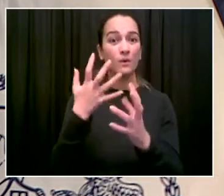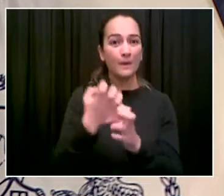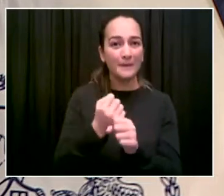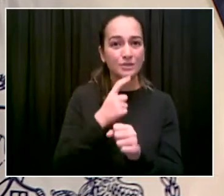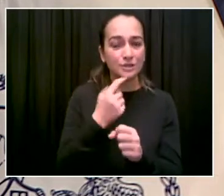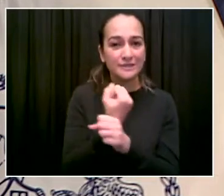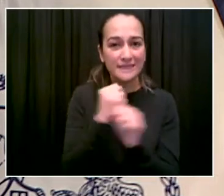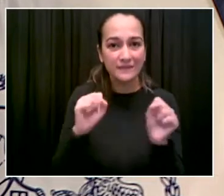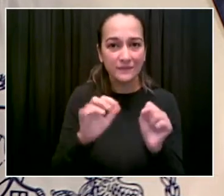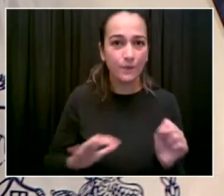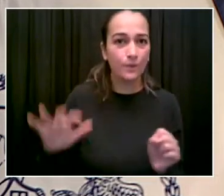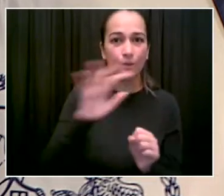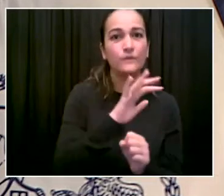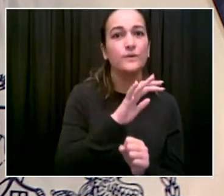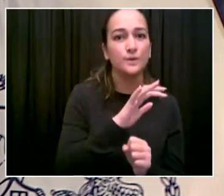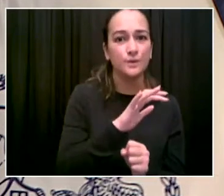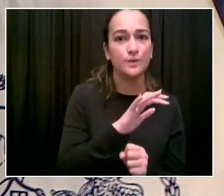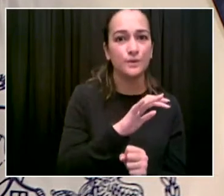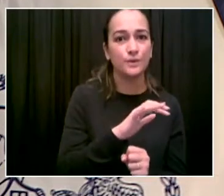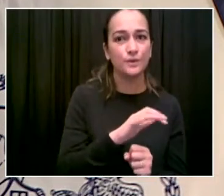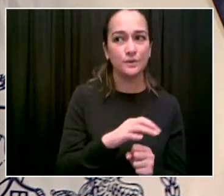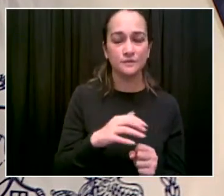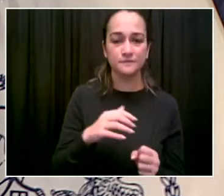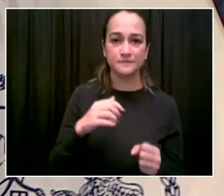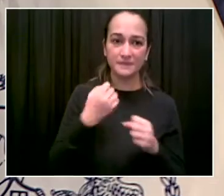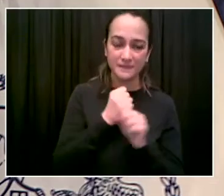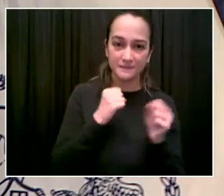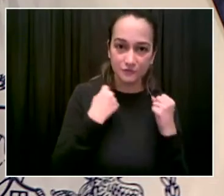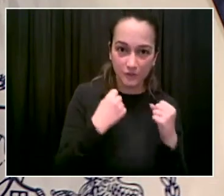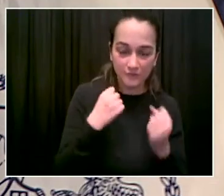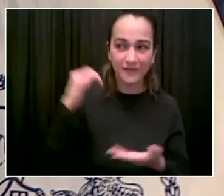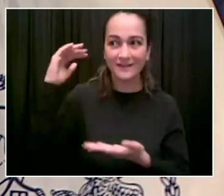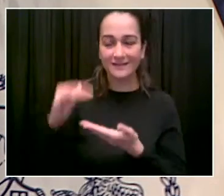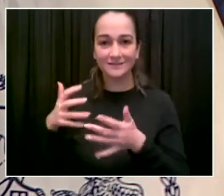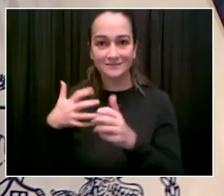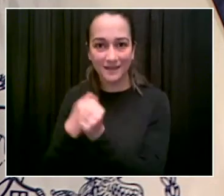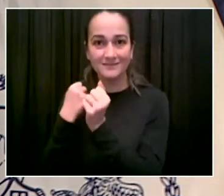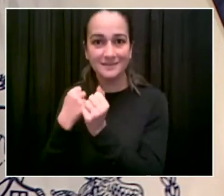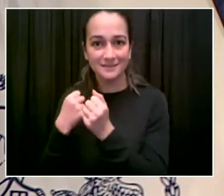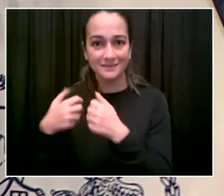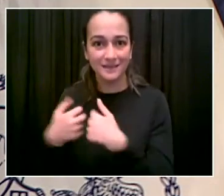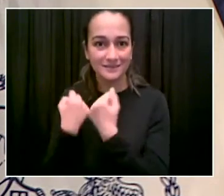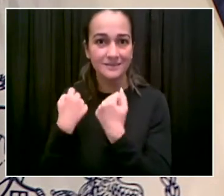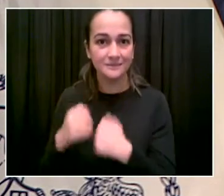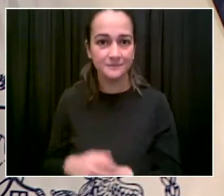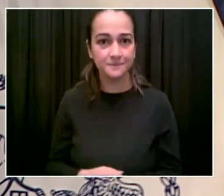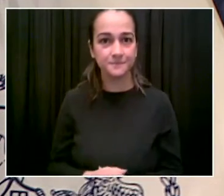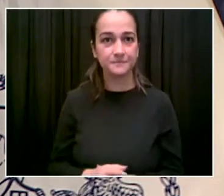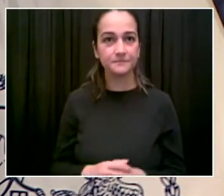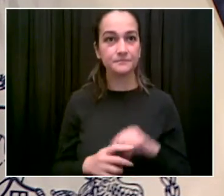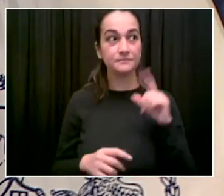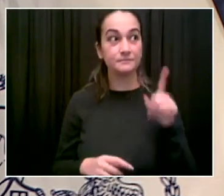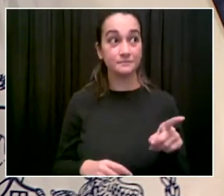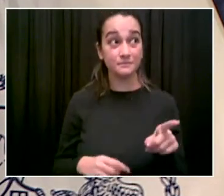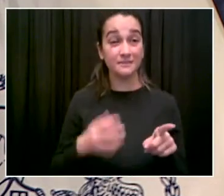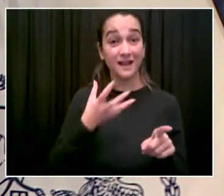RECOGNIZE ALL THE THINGS TO DO TO KEEP PEOPLE SAFE NAD ALSO CRETAE N A AWRAENSES FOR PEOPLE TO DRIVE DIFFERENTLY. THESE ECONOMIC